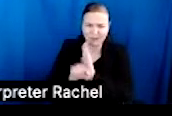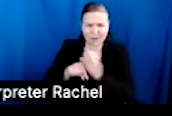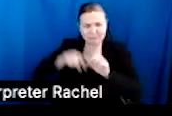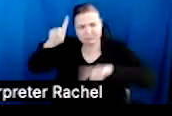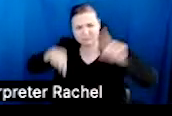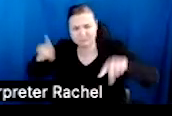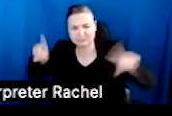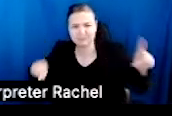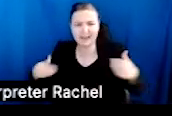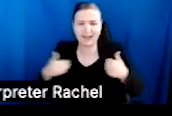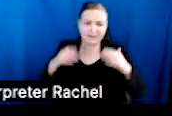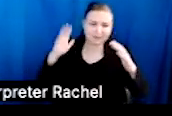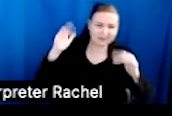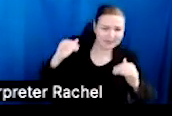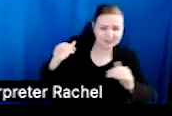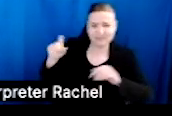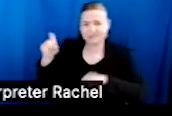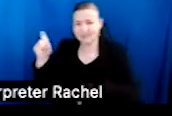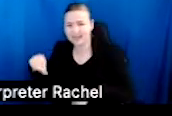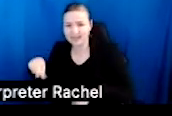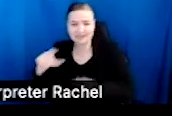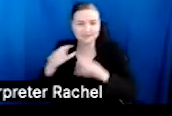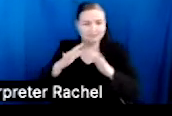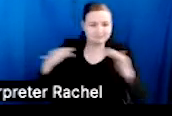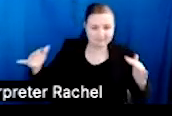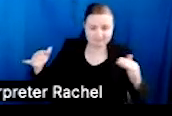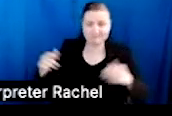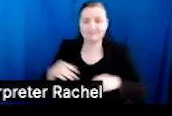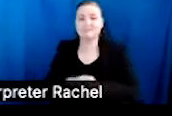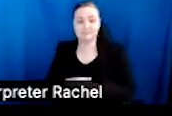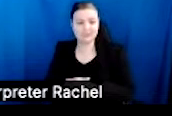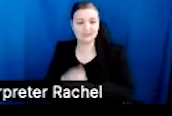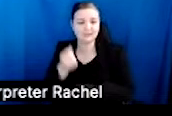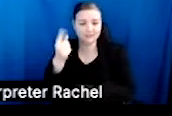Certain forms of labor within the museum are racialized, classed, and gendered. At the New